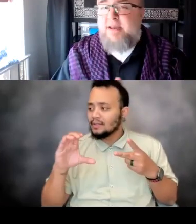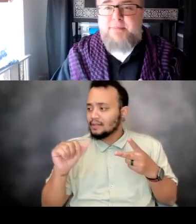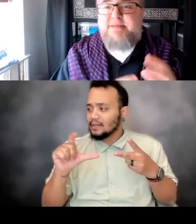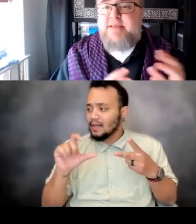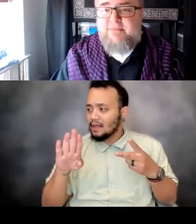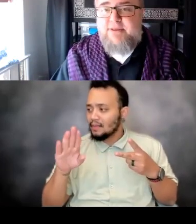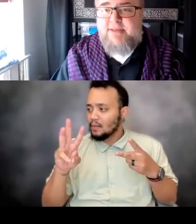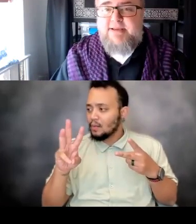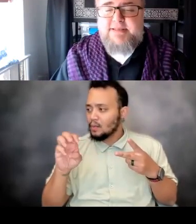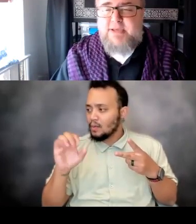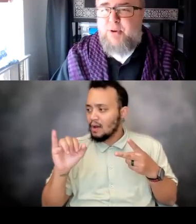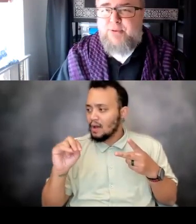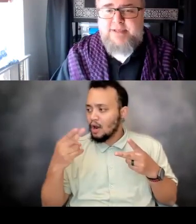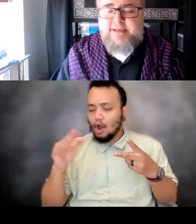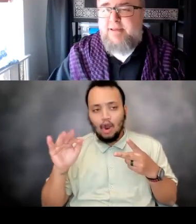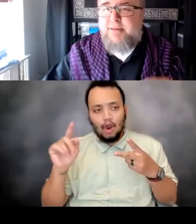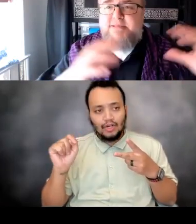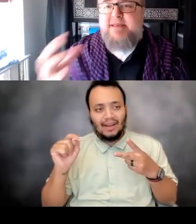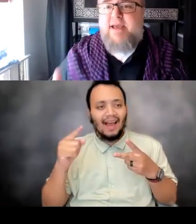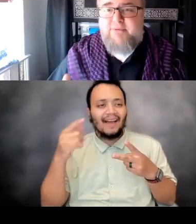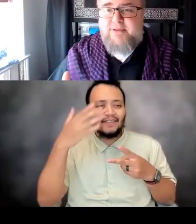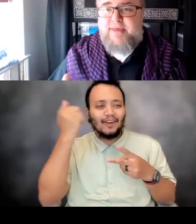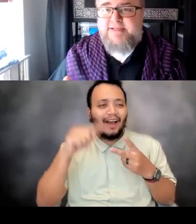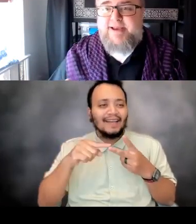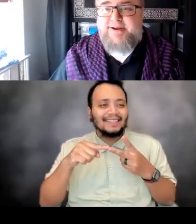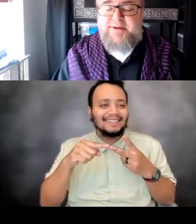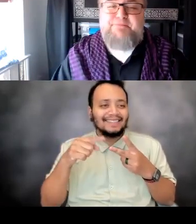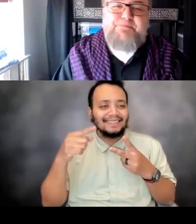'cause Caleb does everything, so Caleb is the everything title.